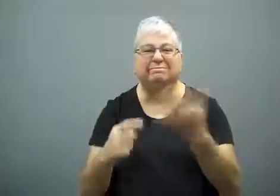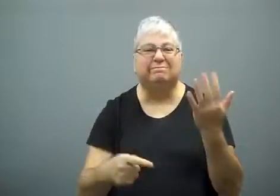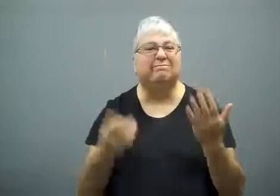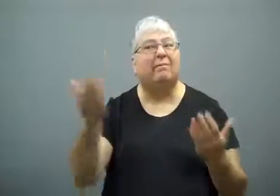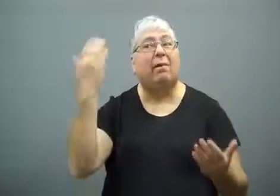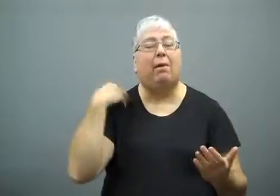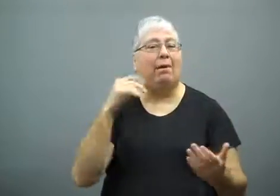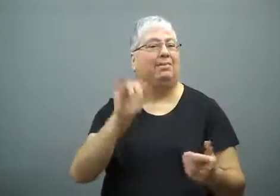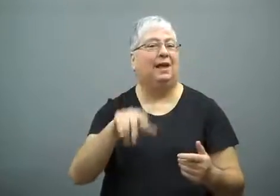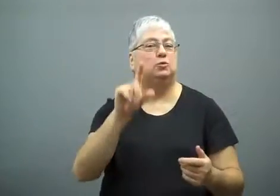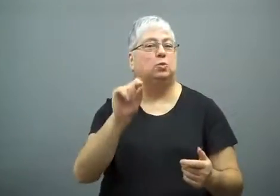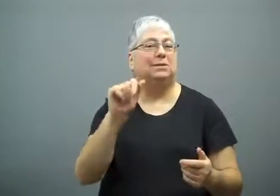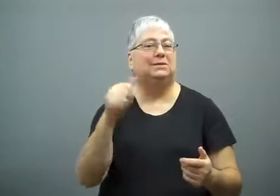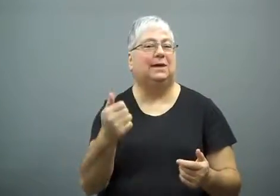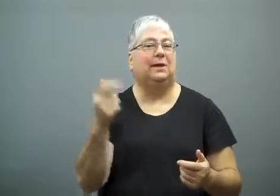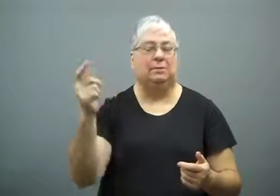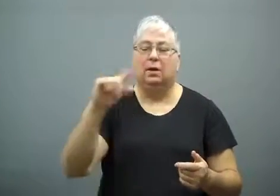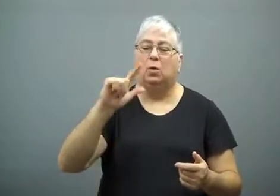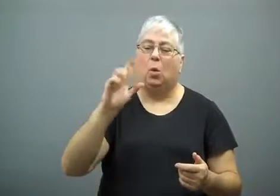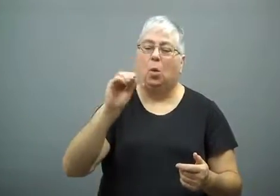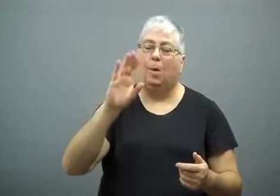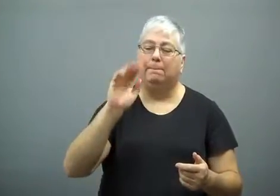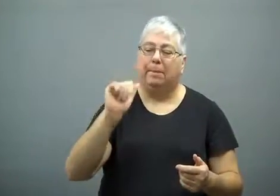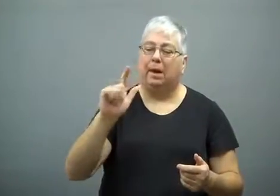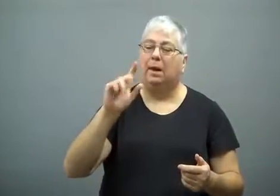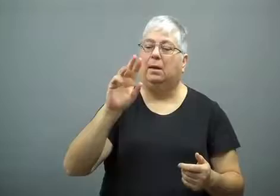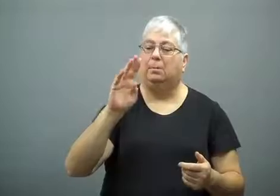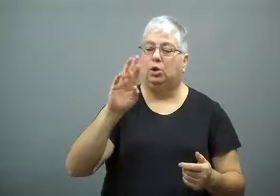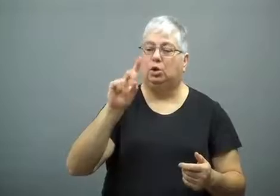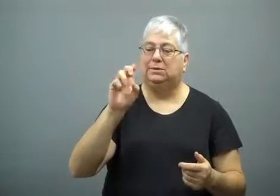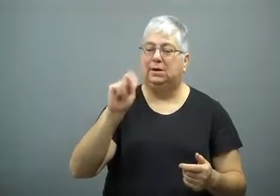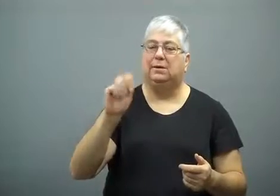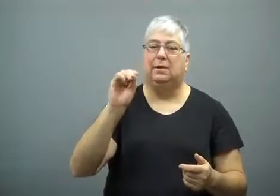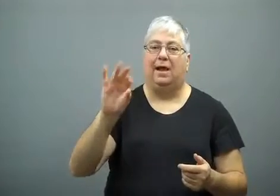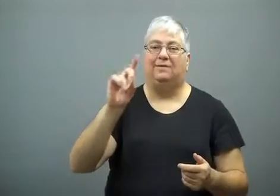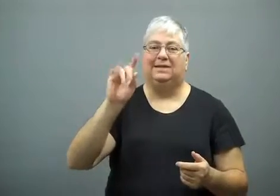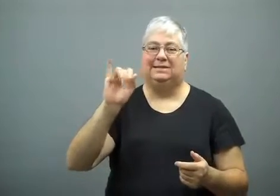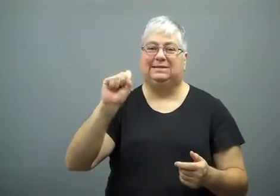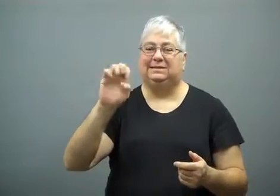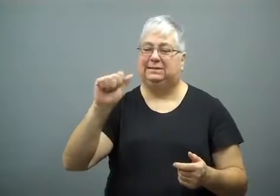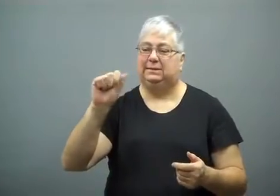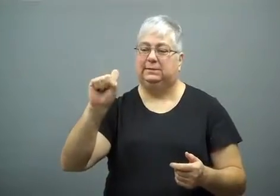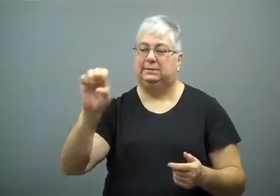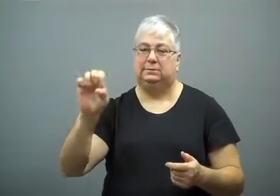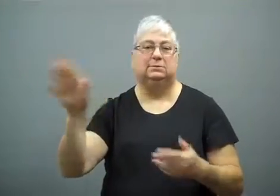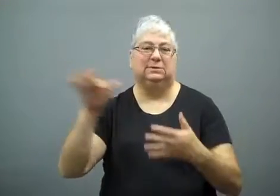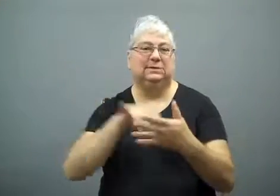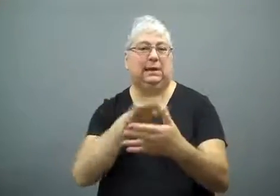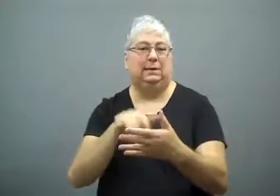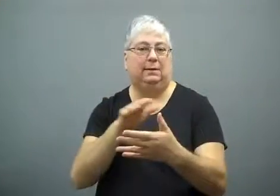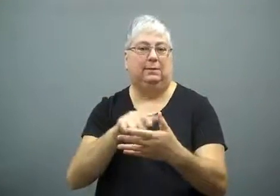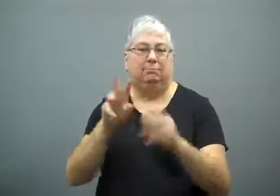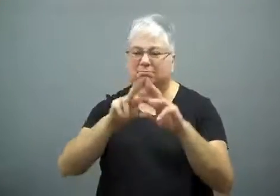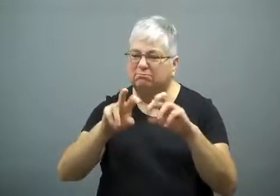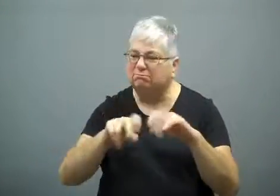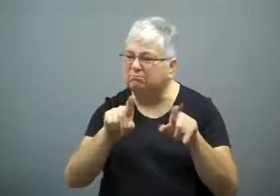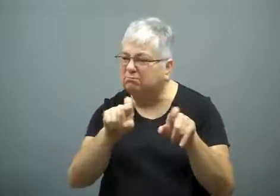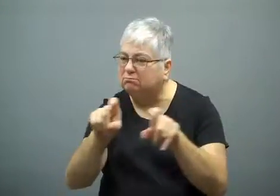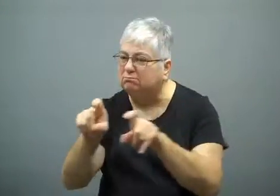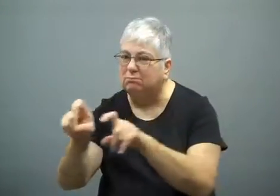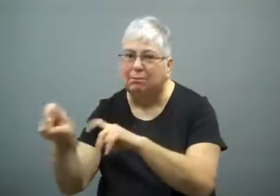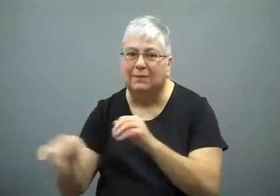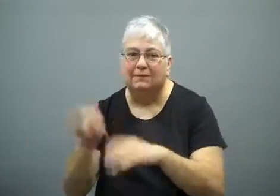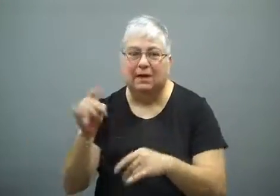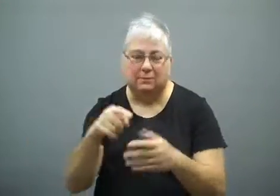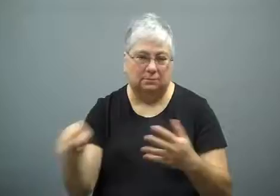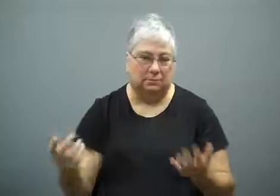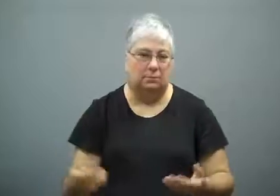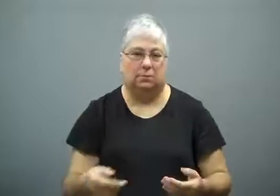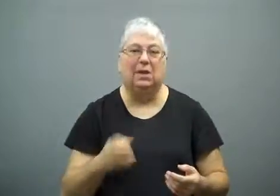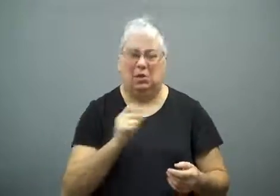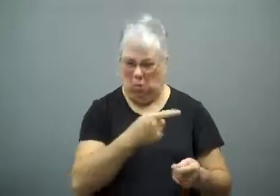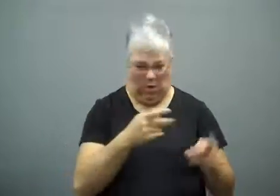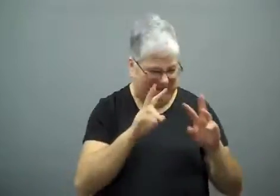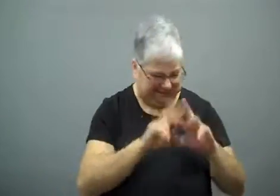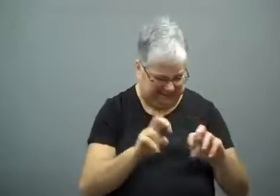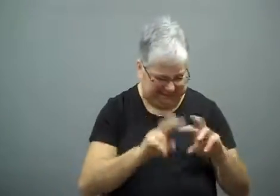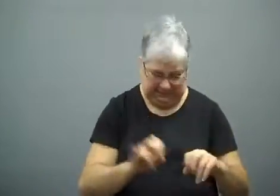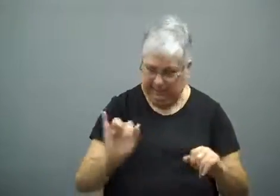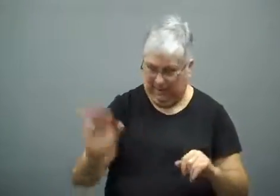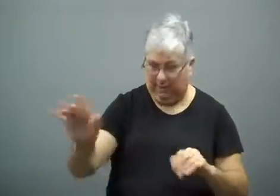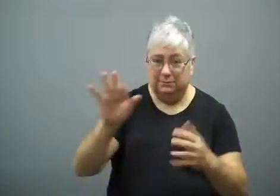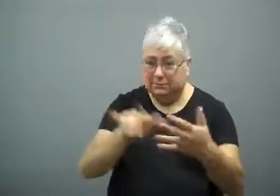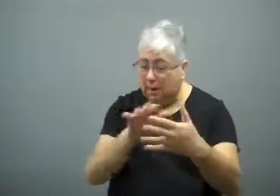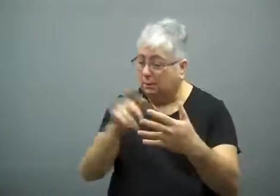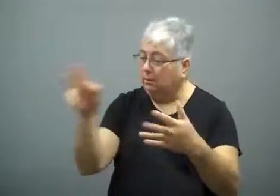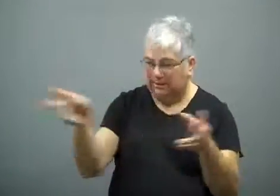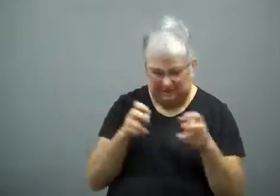It was based on a study, the 2010 Global Burden of Disease Study.